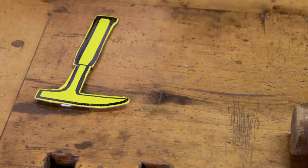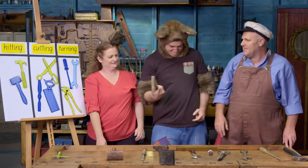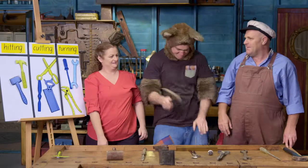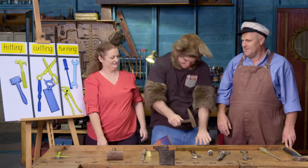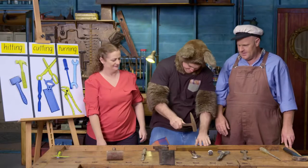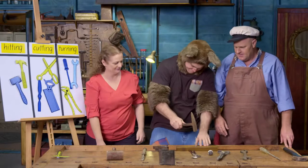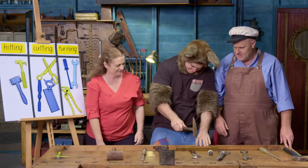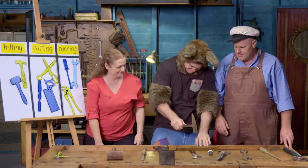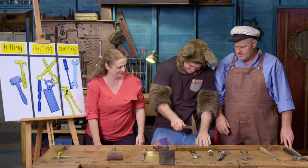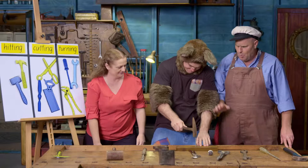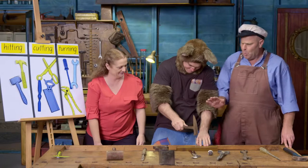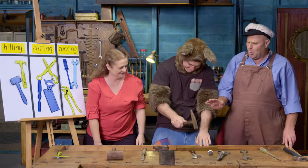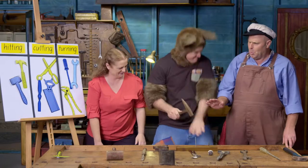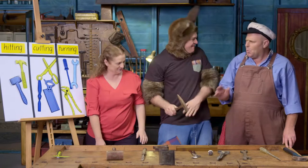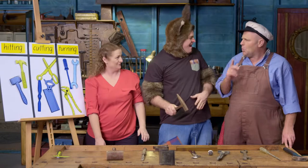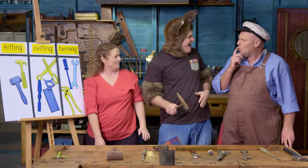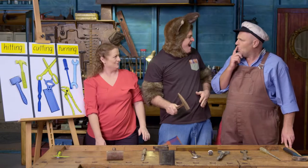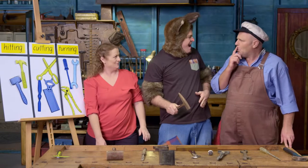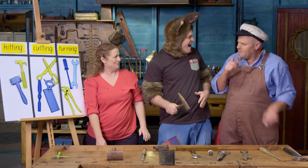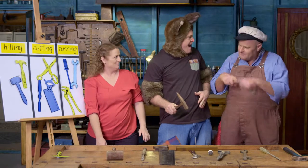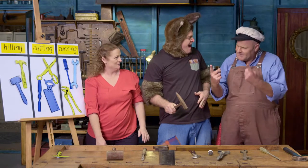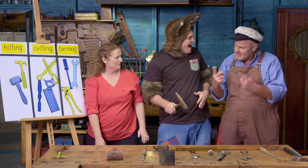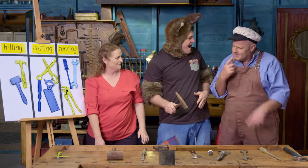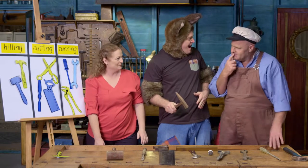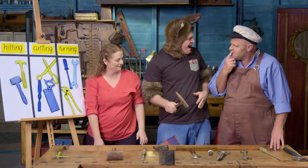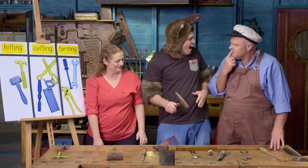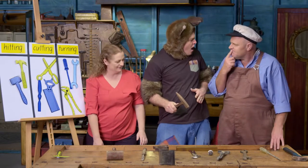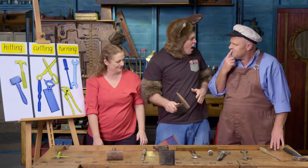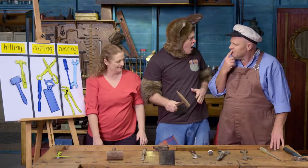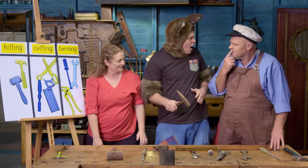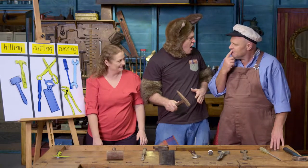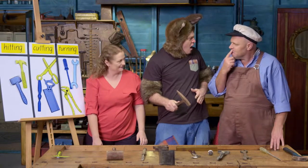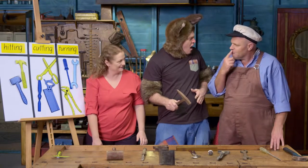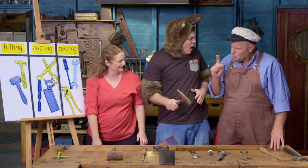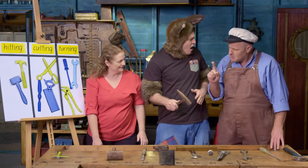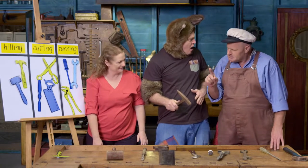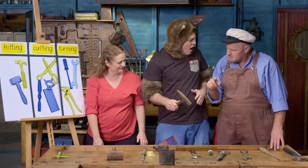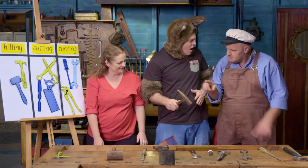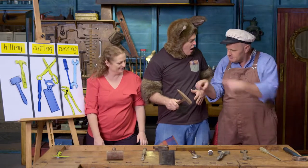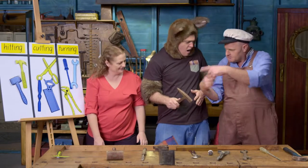Ha! Oh, it's a bit different, though, isn't it? Turn it around.